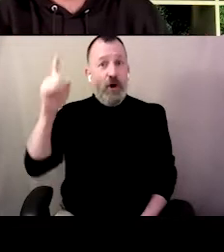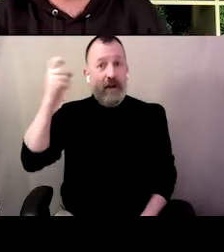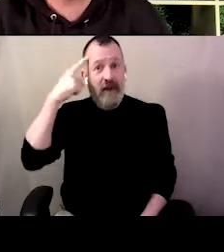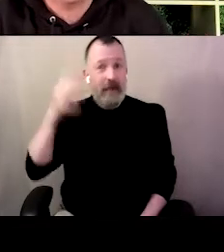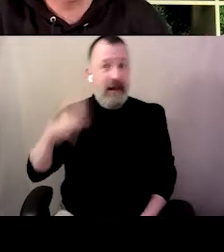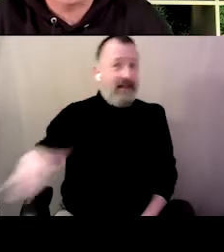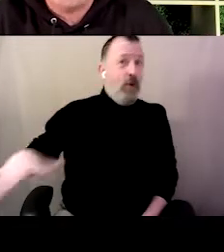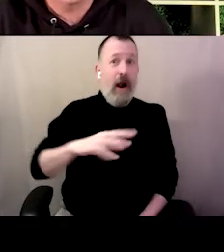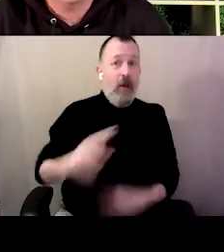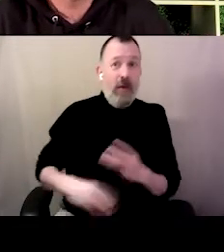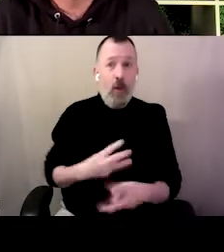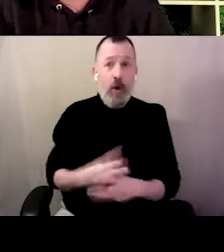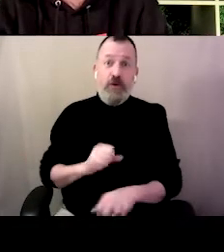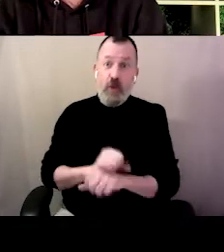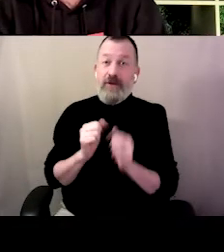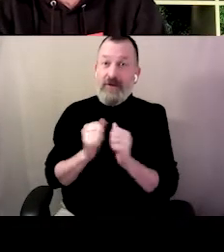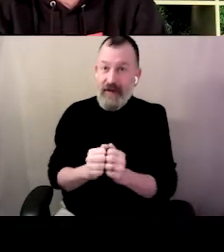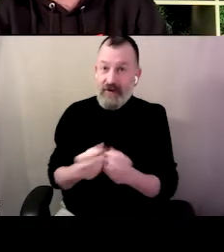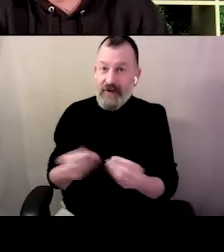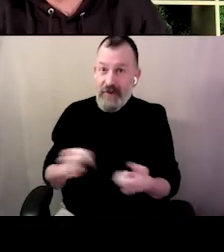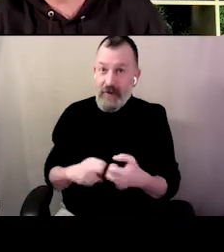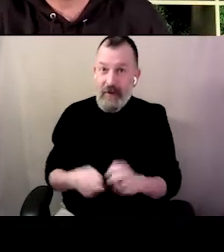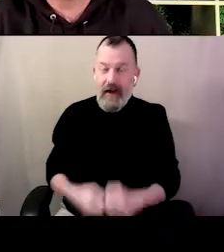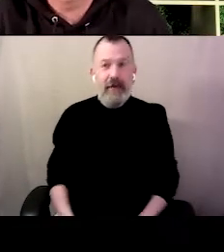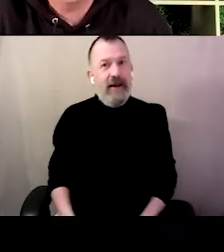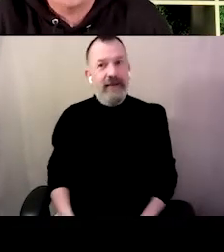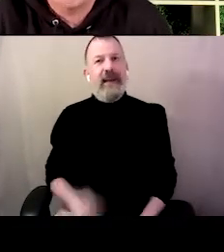to solve a problem. I mean, even if you look at what's happening right now in healthcare.